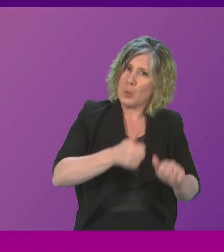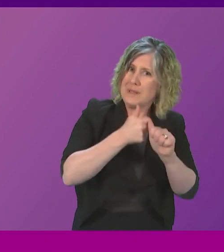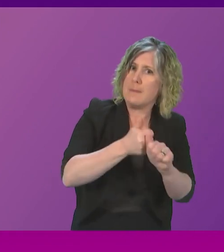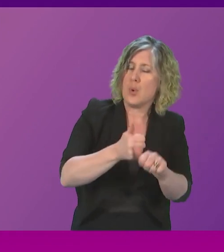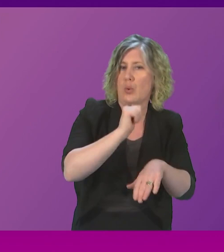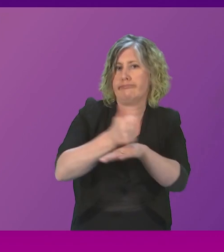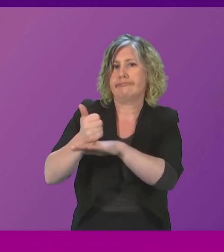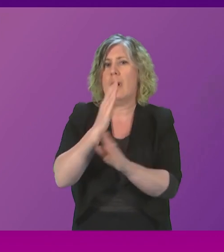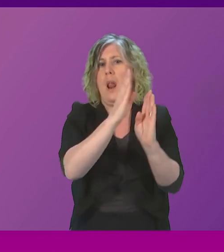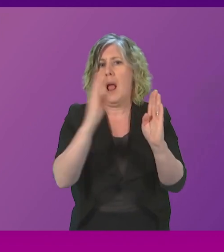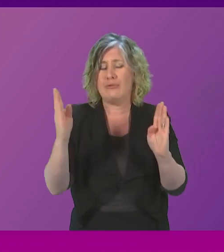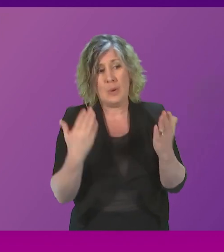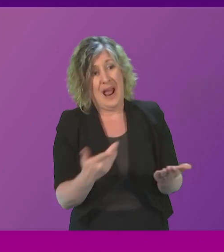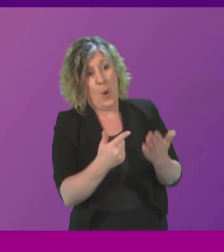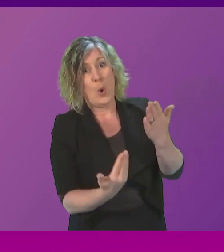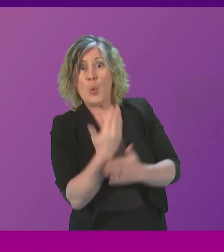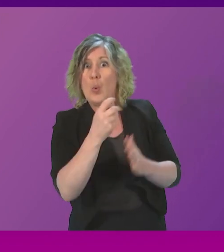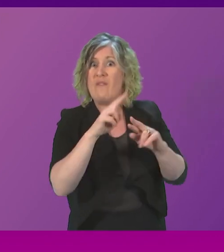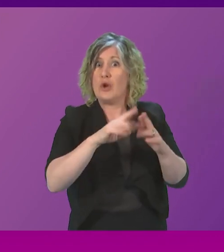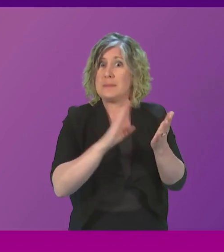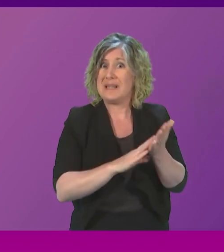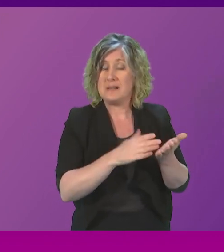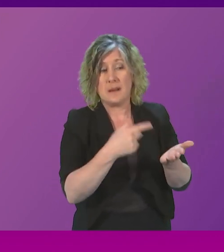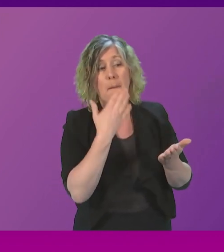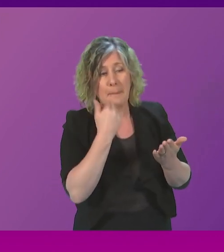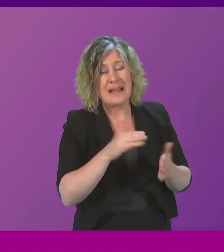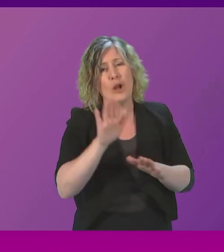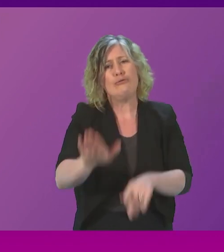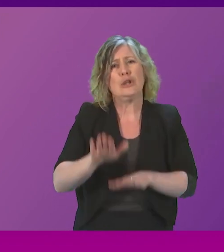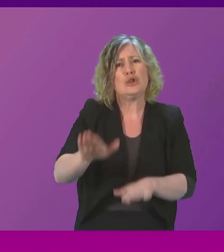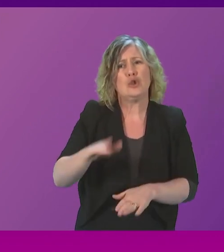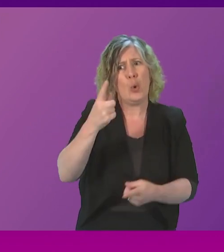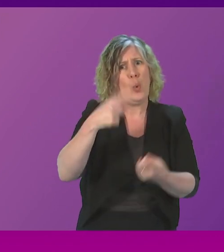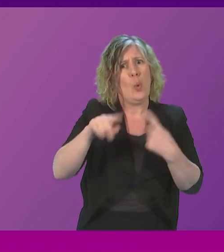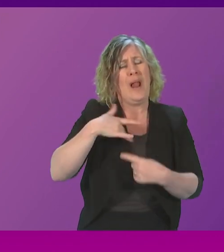Will the new First Minister reassure my constituents that he will not stand by and allow our library